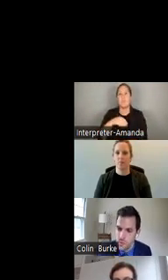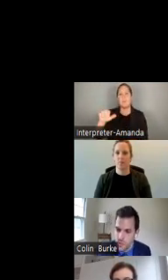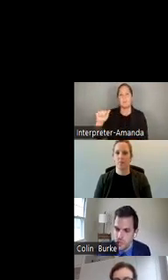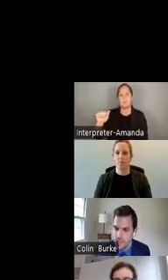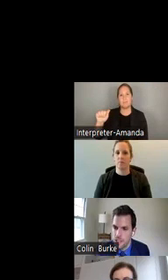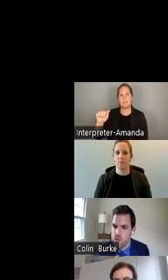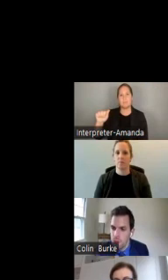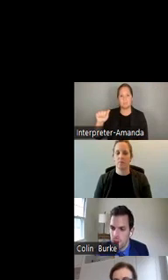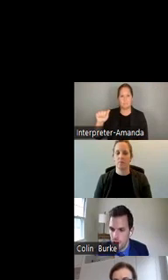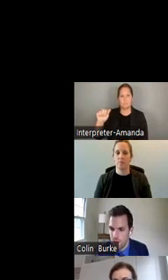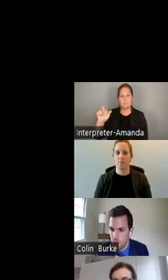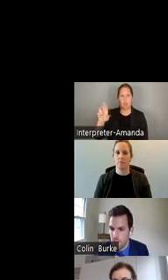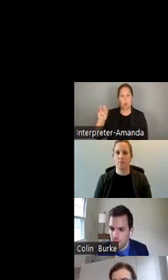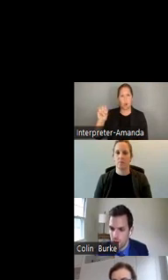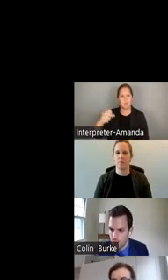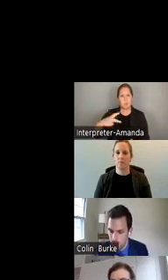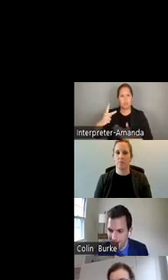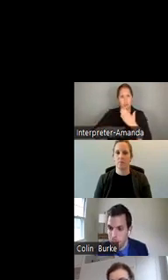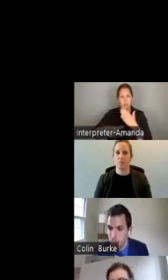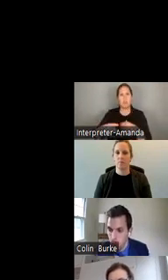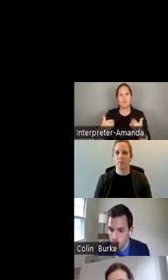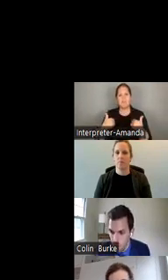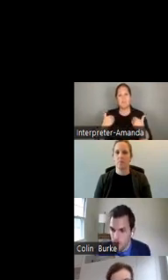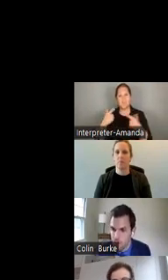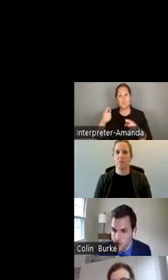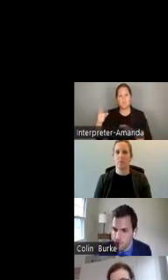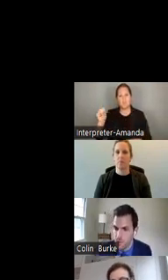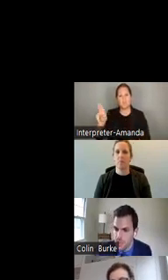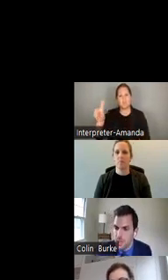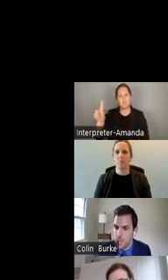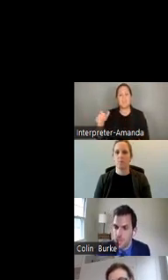would suggest the treatment of co-occurring disorders is an important part of recovery